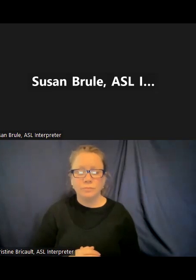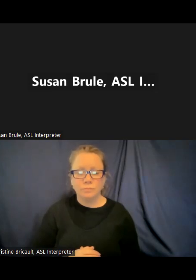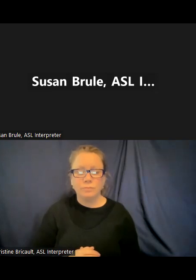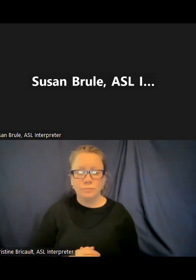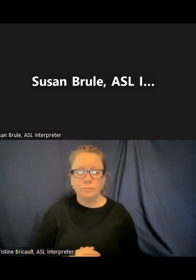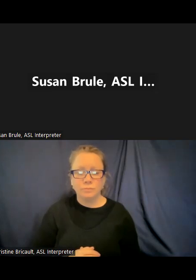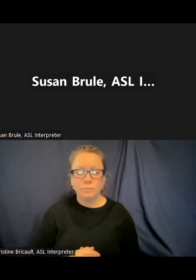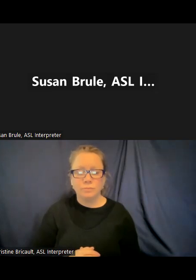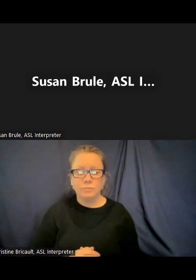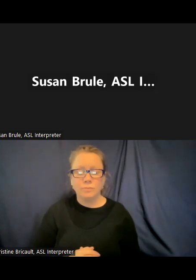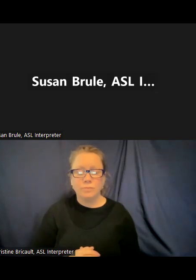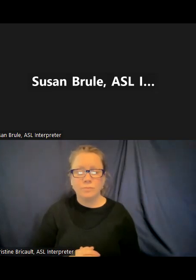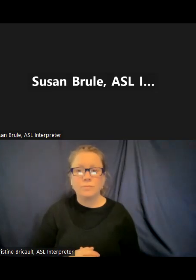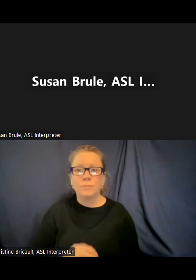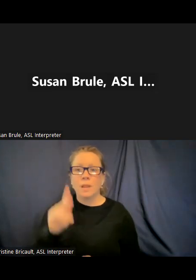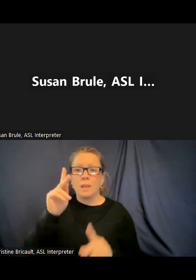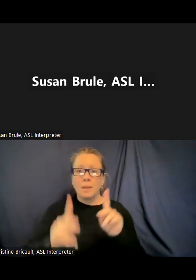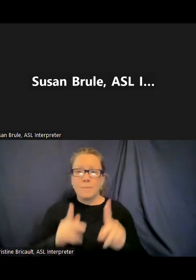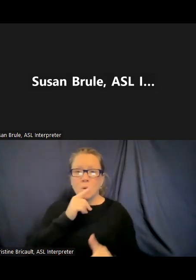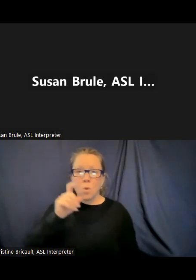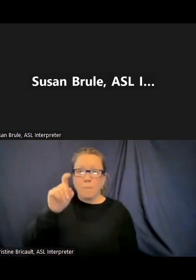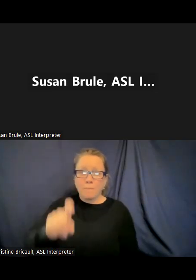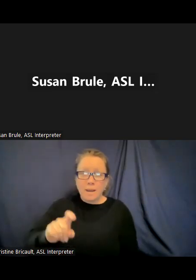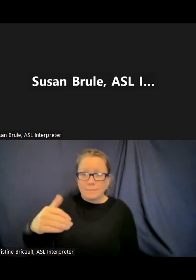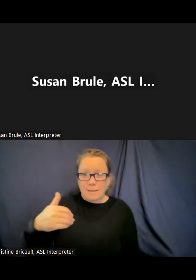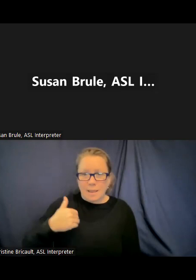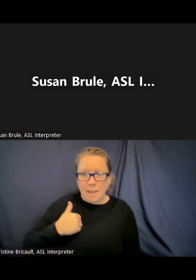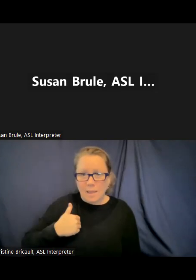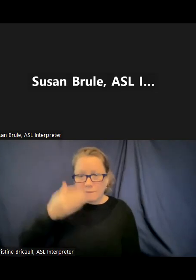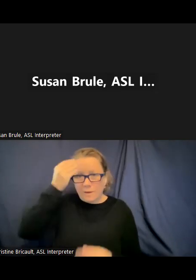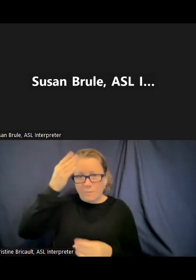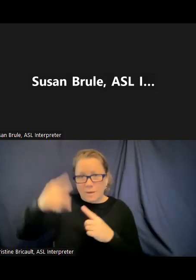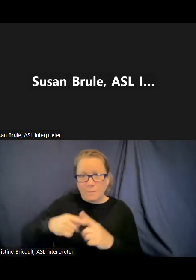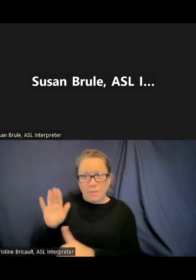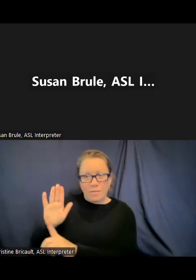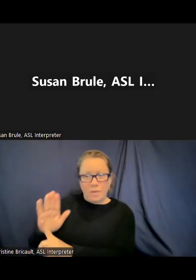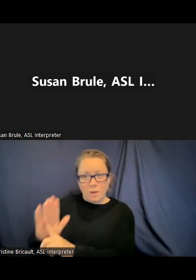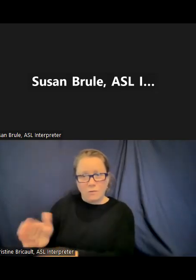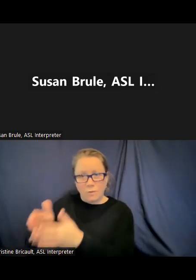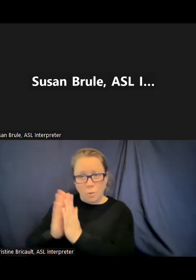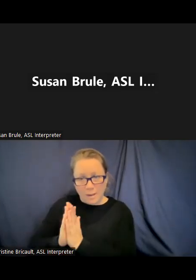people who need to have information about the disability in